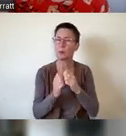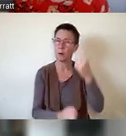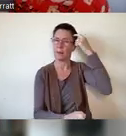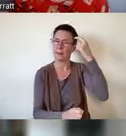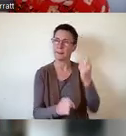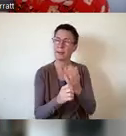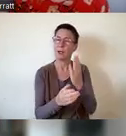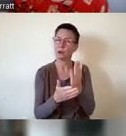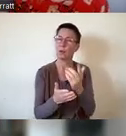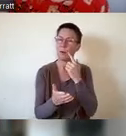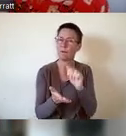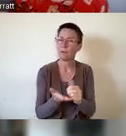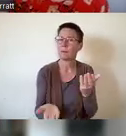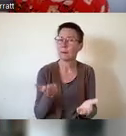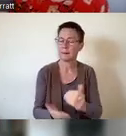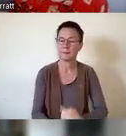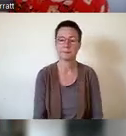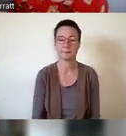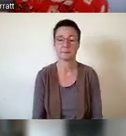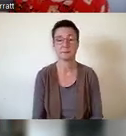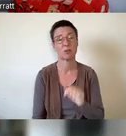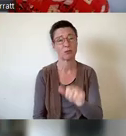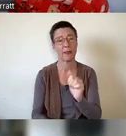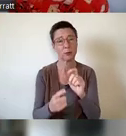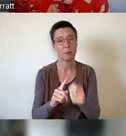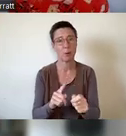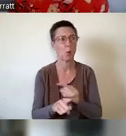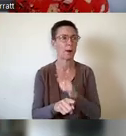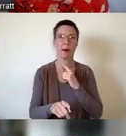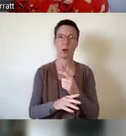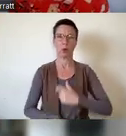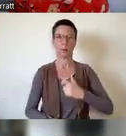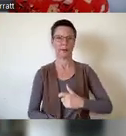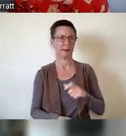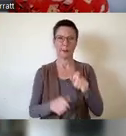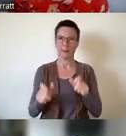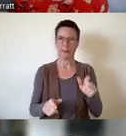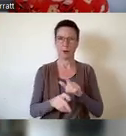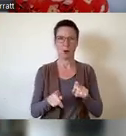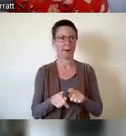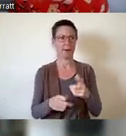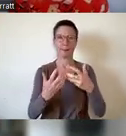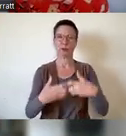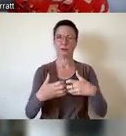Yes, I think that's a great point. We're not robots. Let's try and remember that we're people, but it is also representing